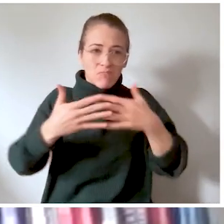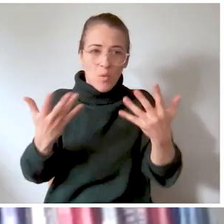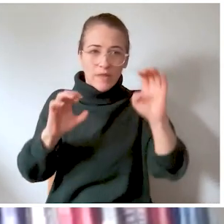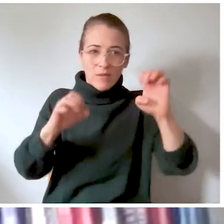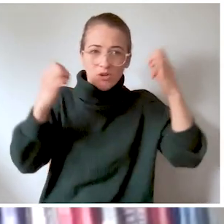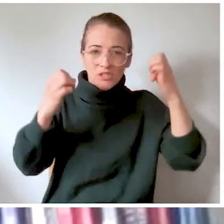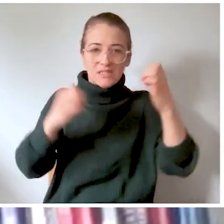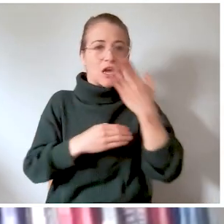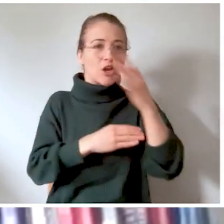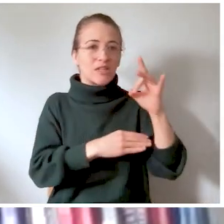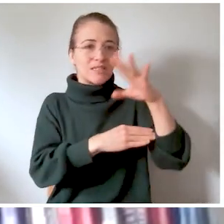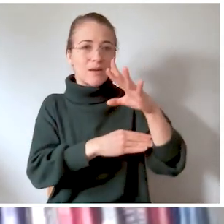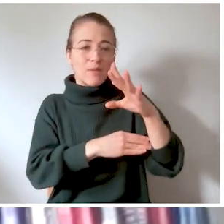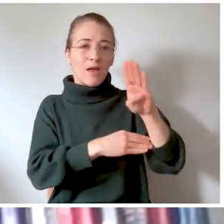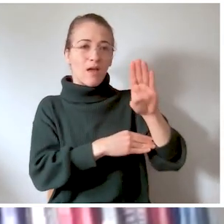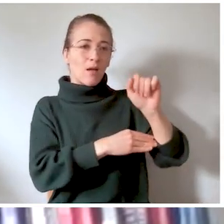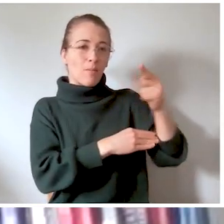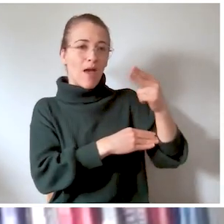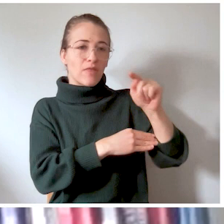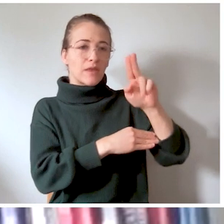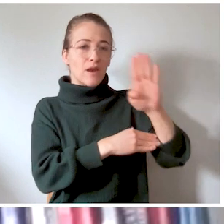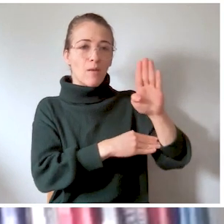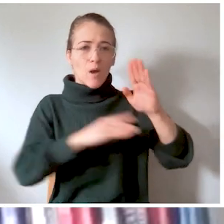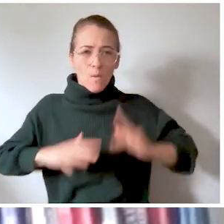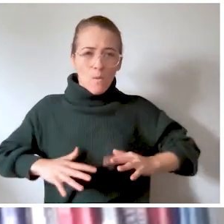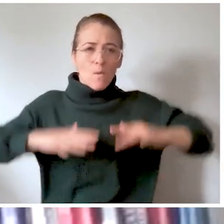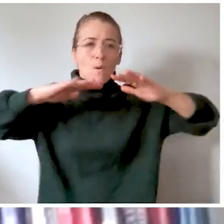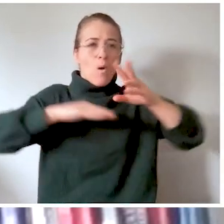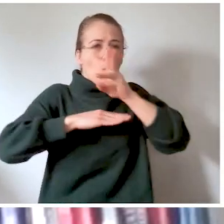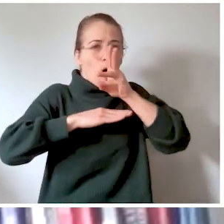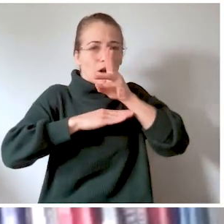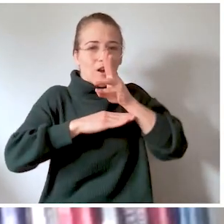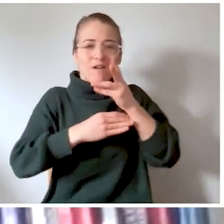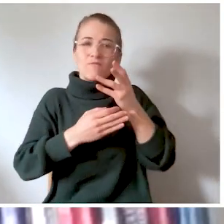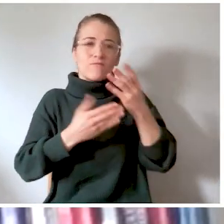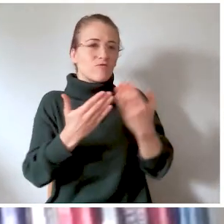is fill up your bathtub with water that is fresh drinking water and as long as your bathtub doesn't crack